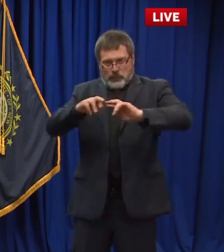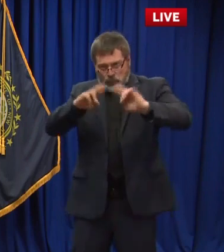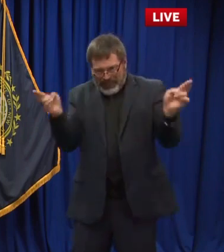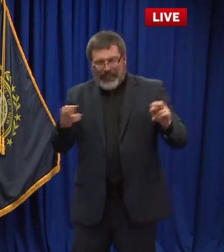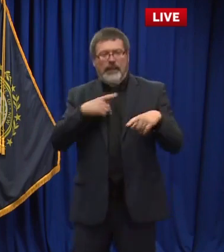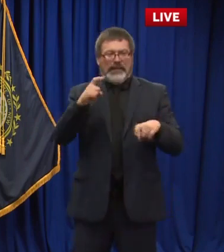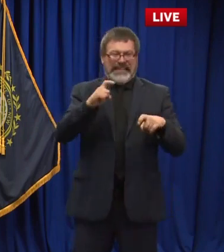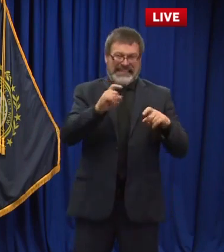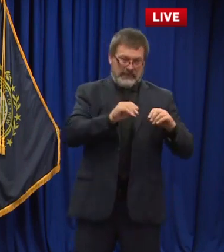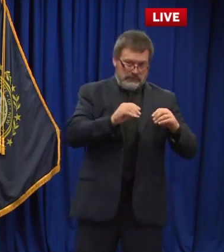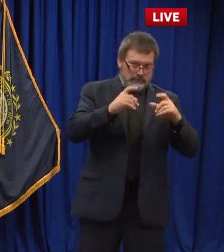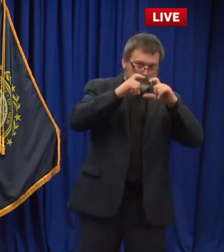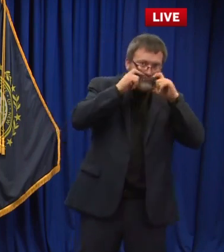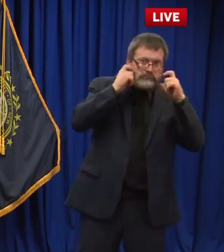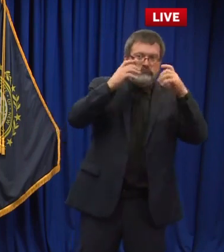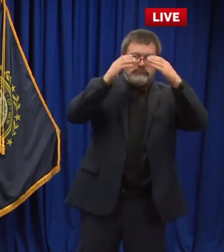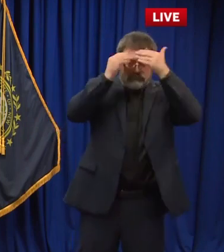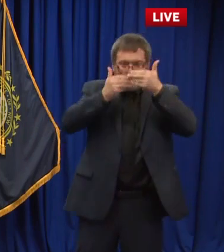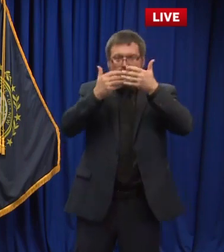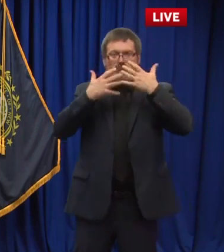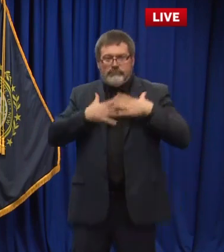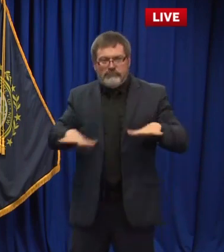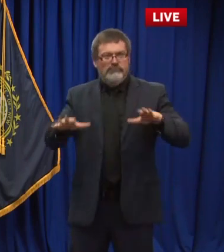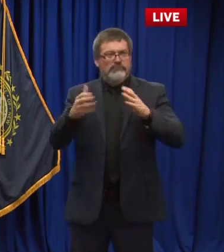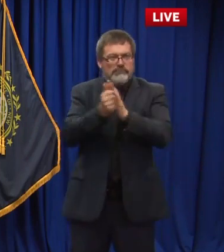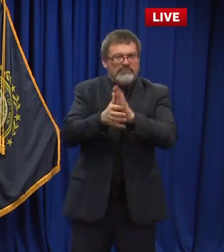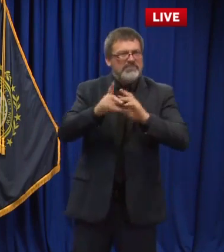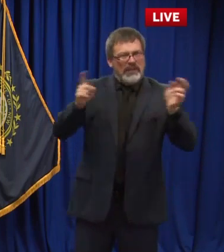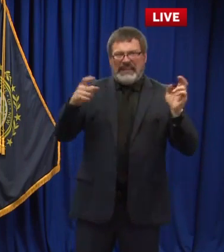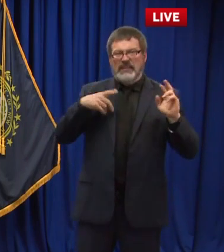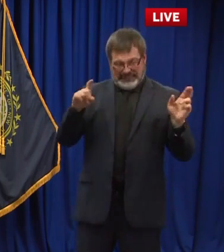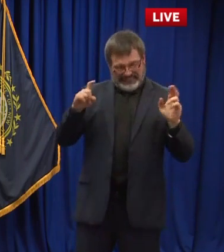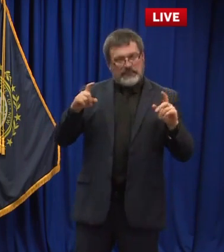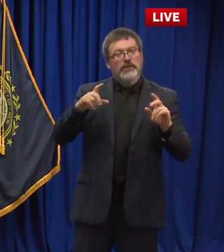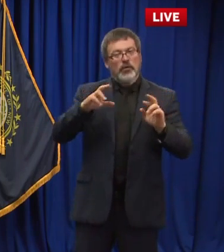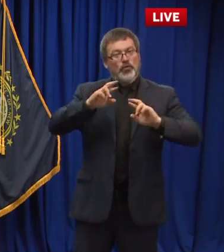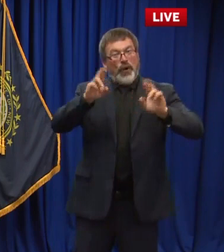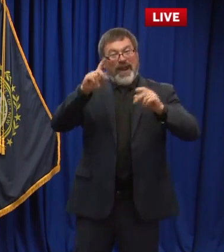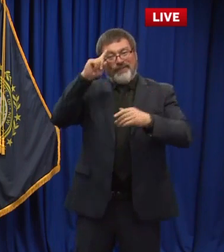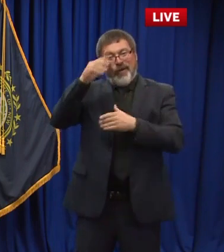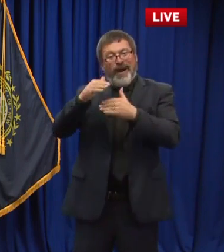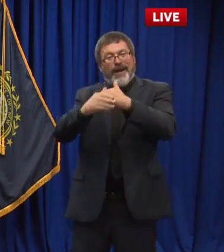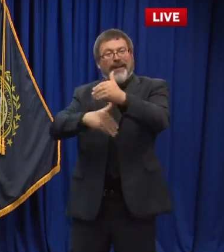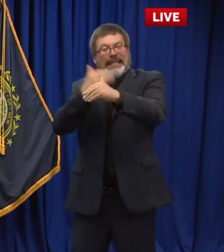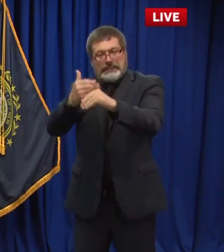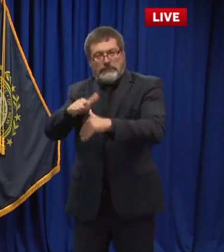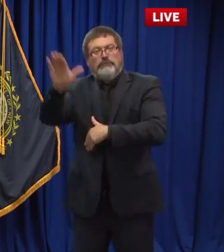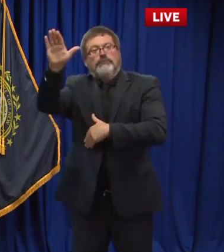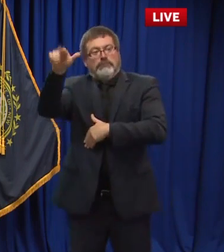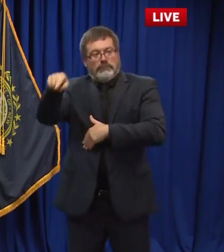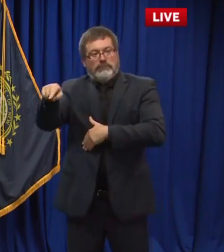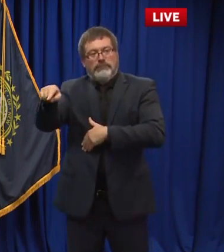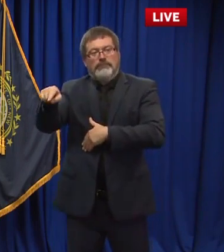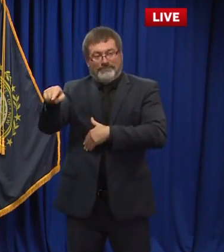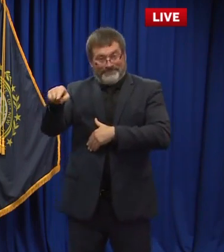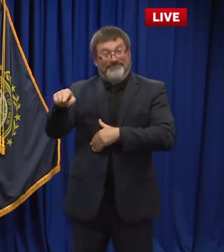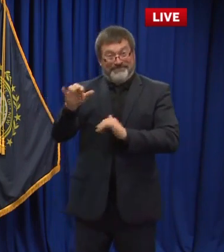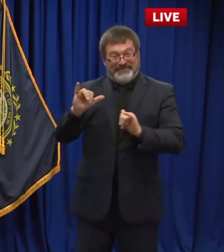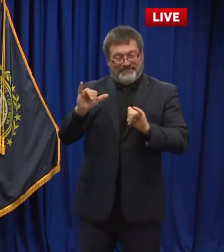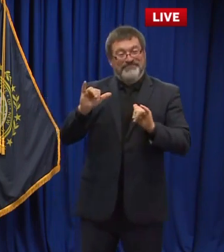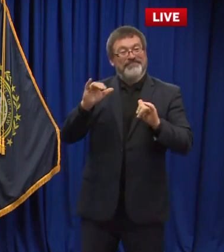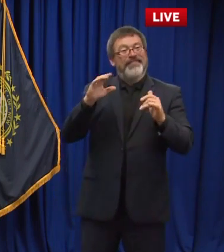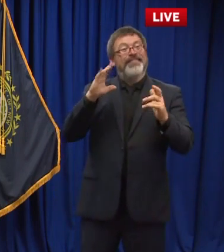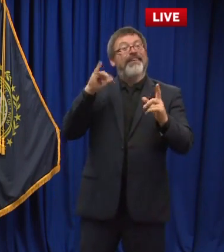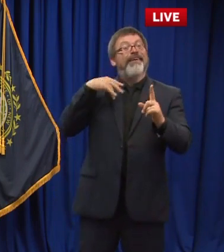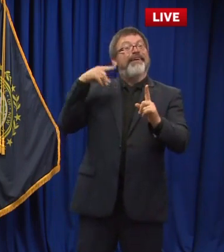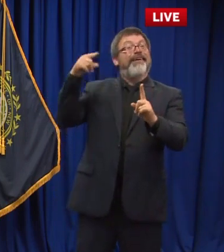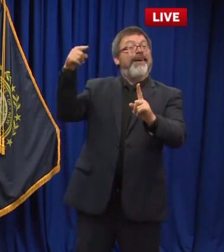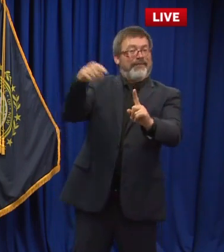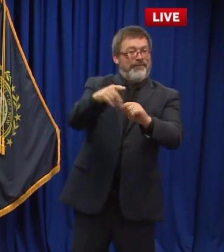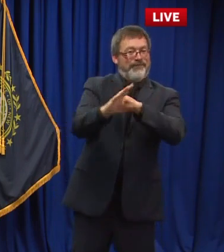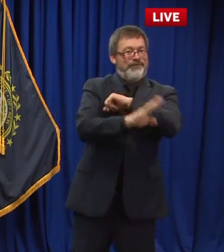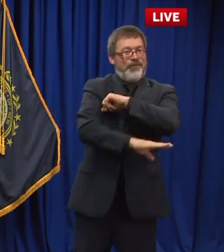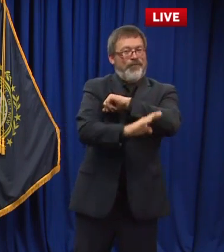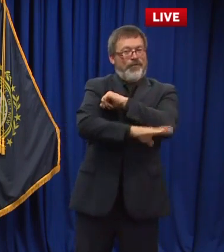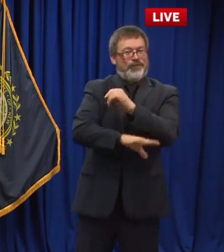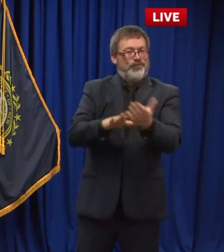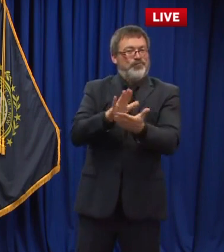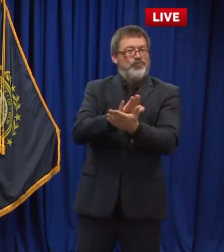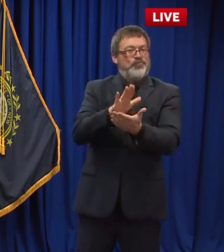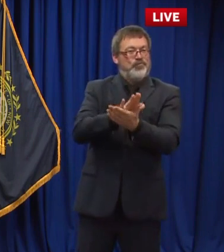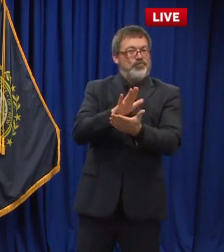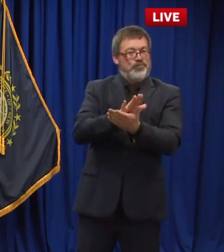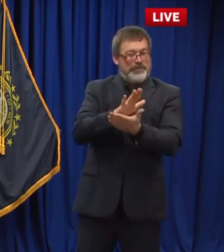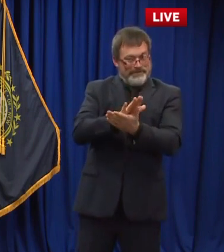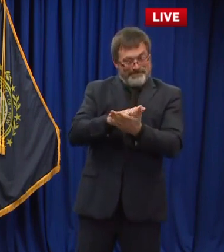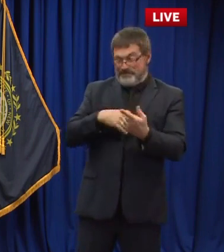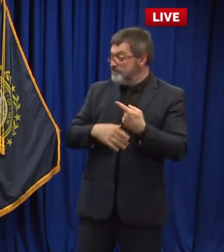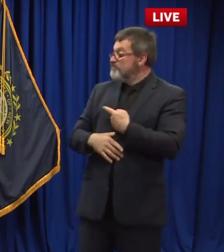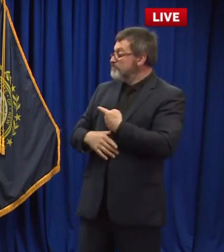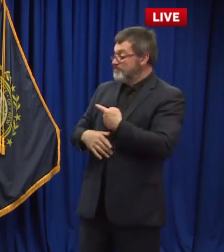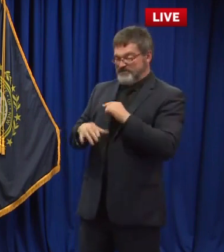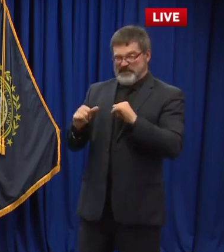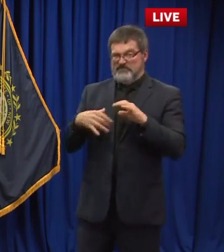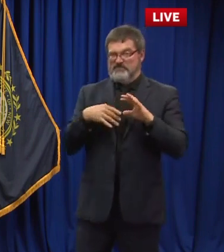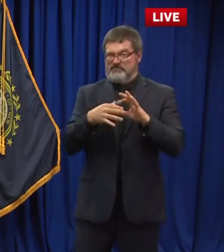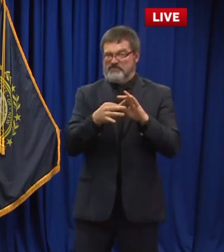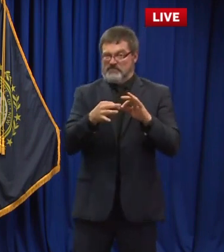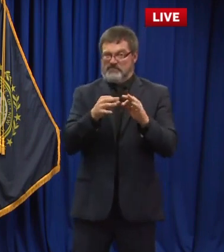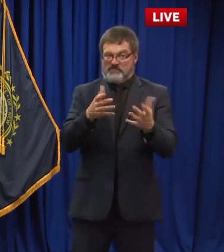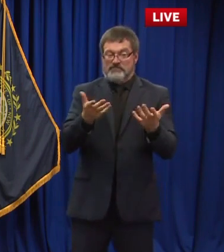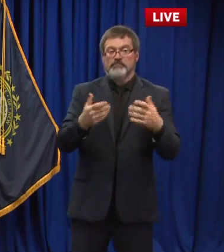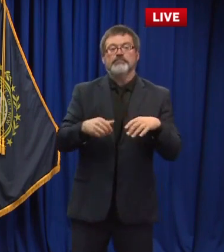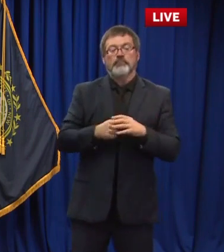OUR BIGGEST CHALLENGES ARE AHEAD OF US BUT WE ARE PREPARED, WE HAVE FUNDS AND WE ARE GOING TO MAINTAIN CAPACITY FOR WHATEVER CHALLENGES MAY COME.